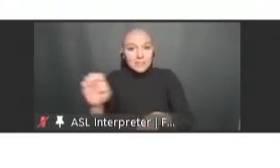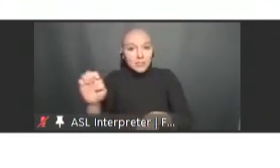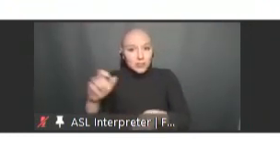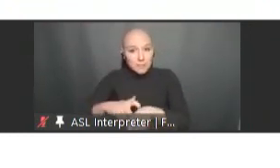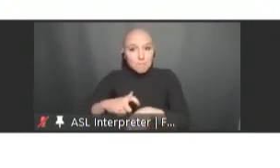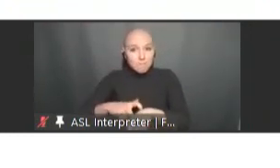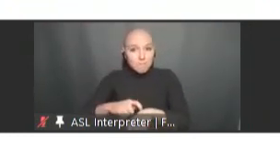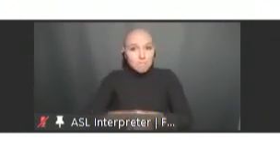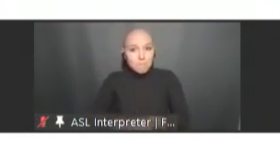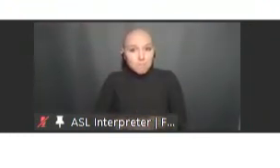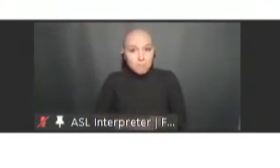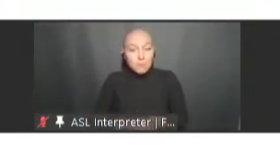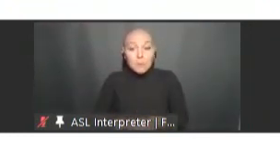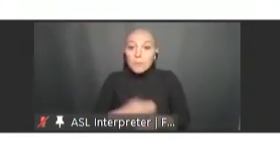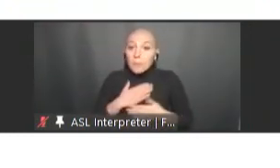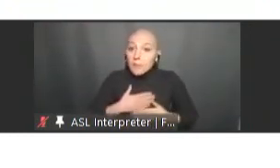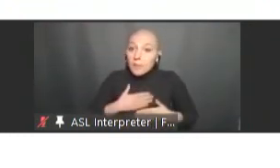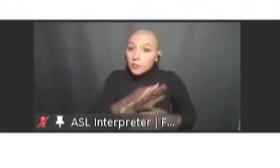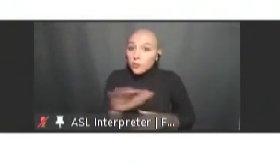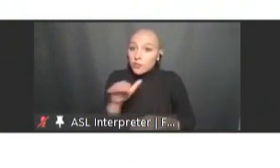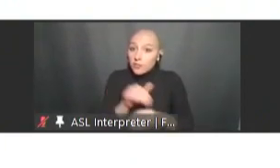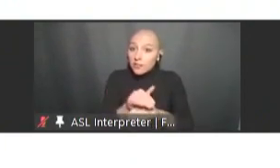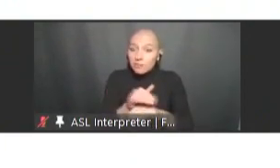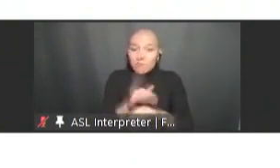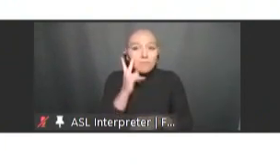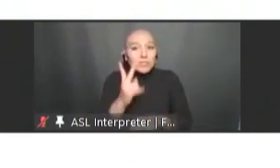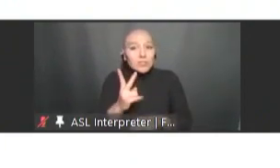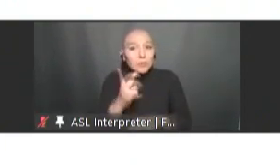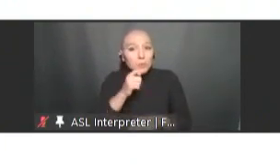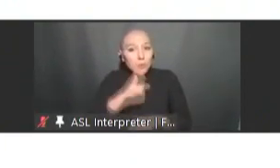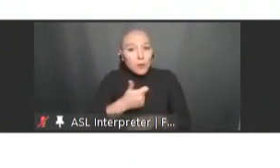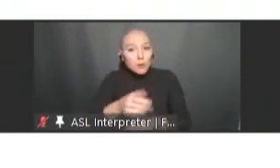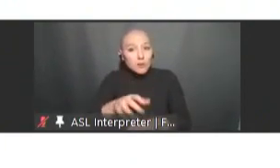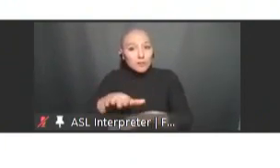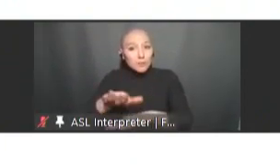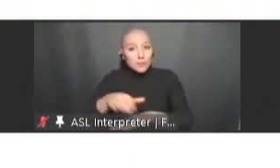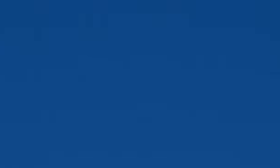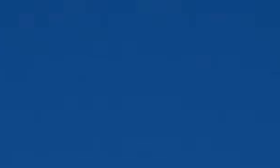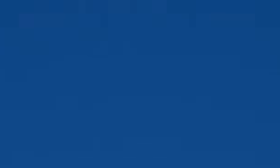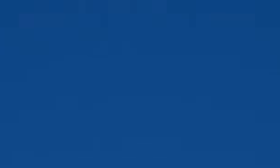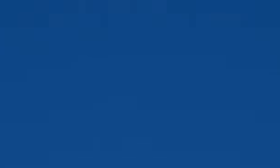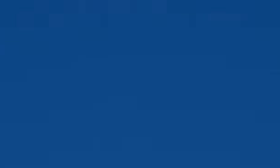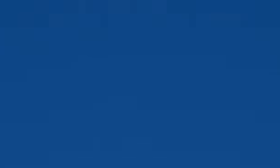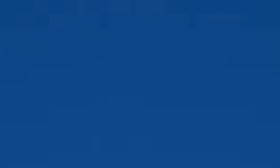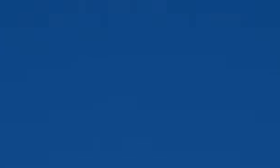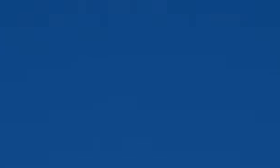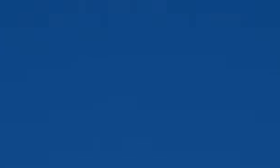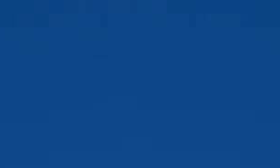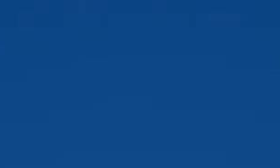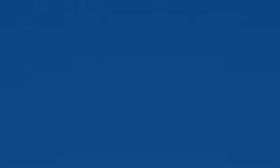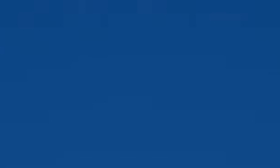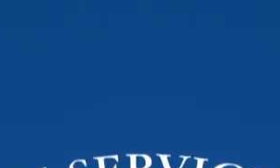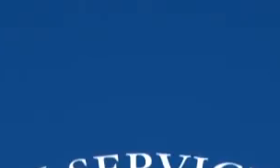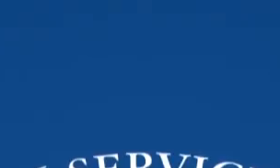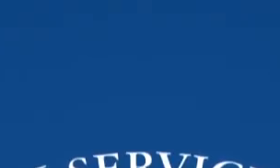And y'all have a good evening, and we'll see you tomorrow afternoon. Female Speaker: